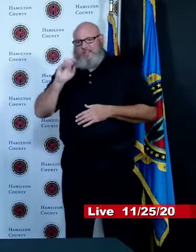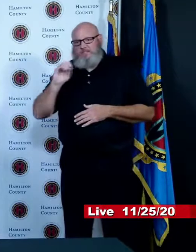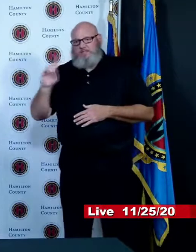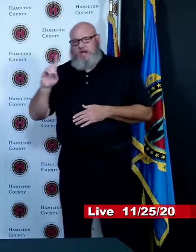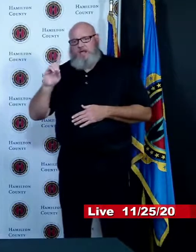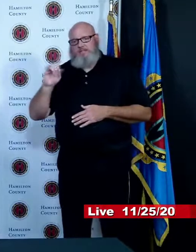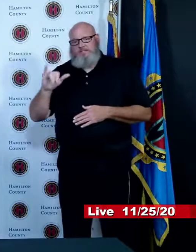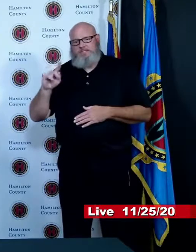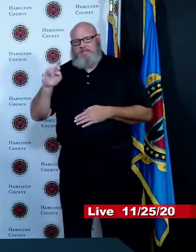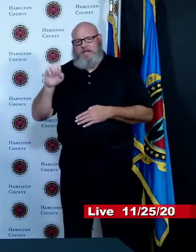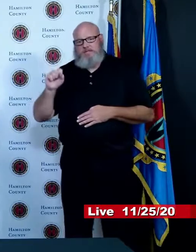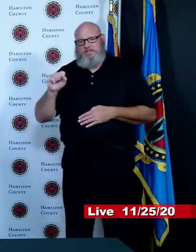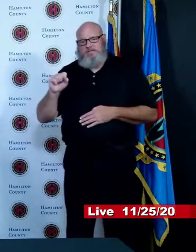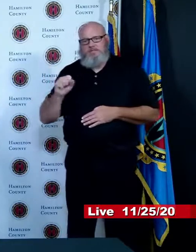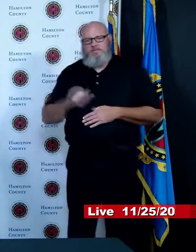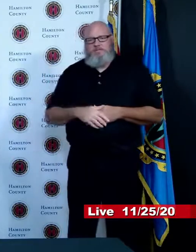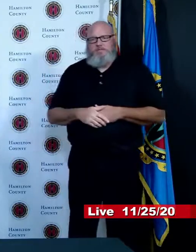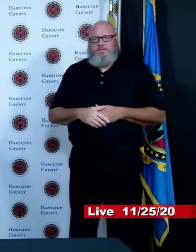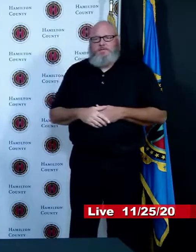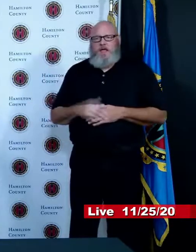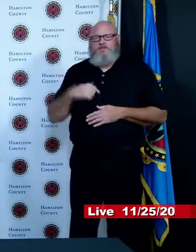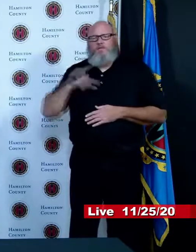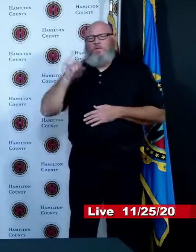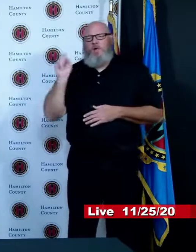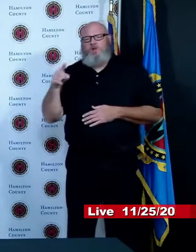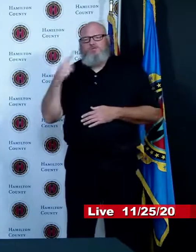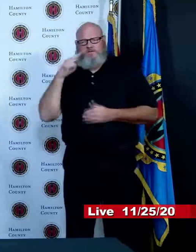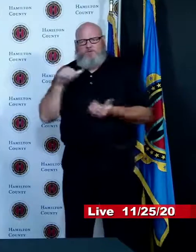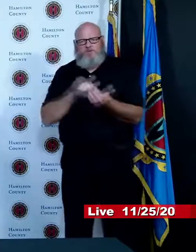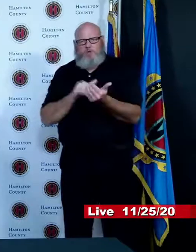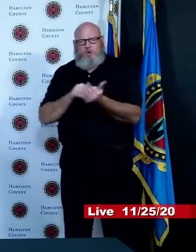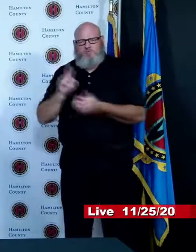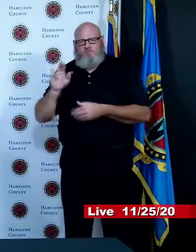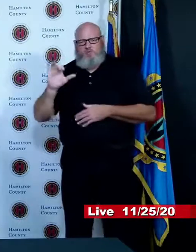yeah Dr Rich thank you for one more first off I feel like I've seen you probably met and